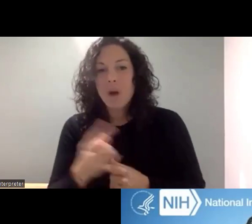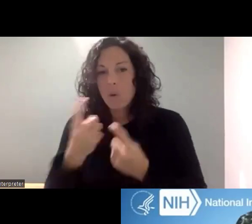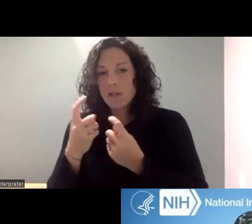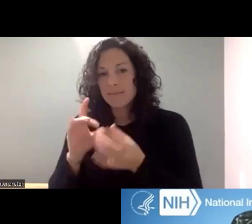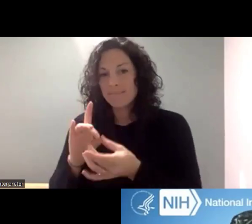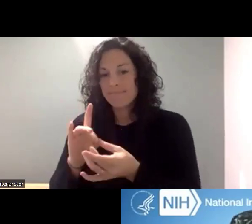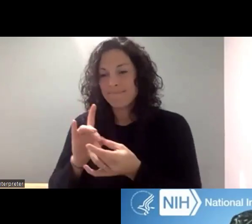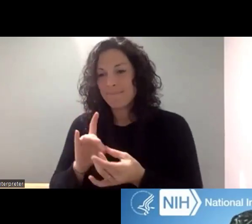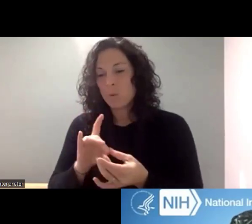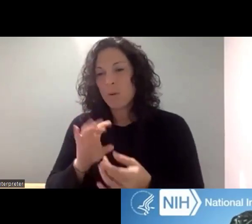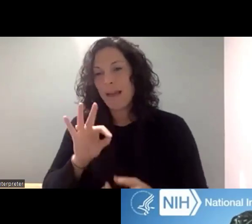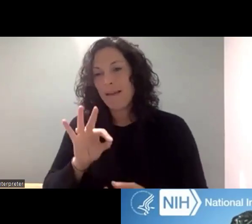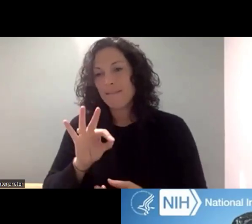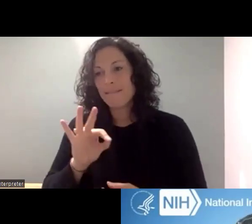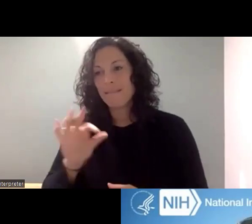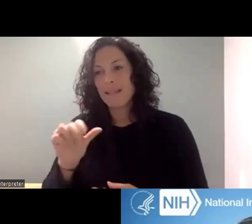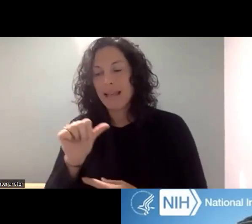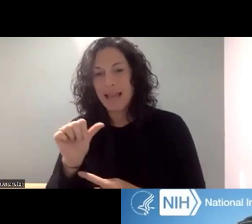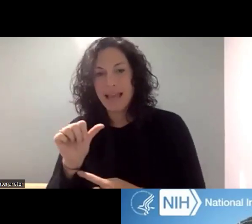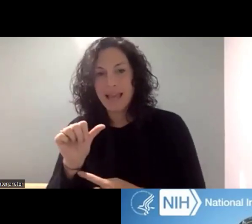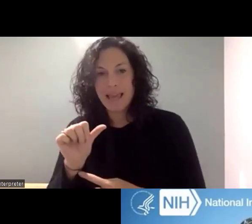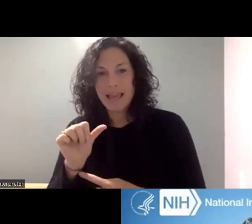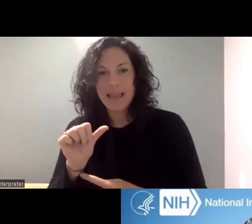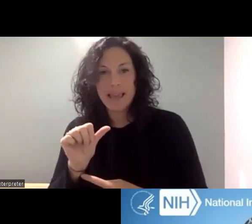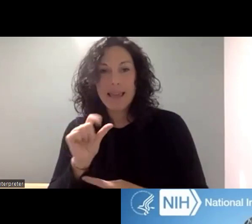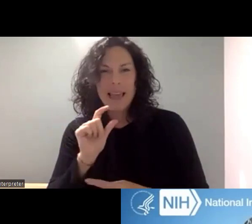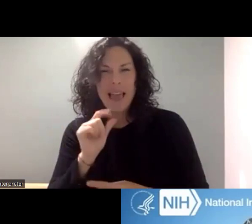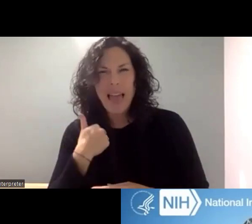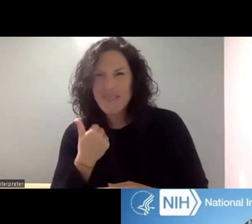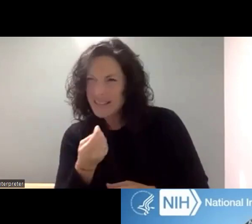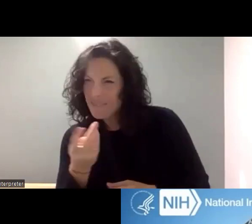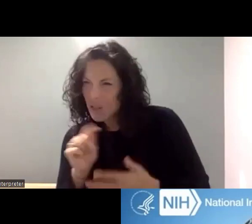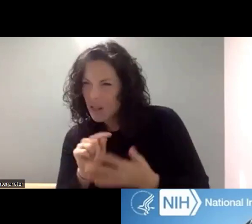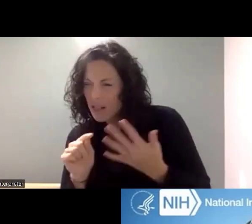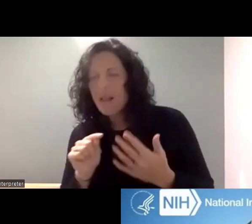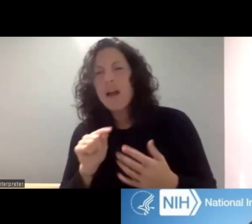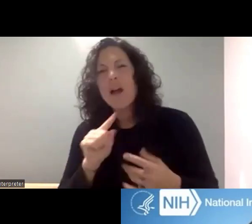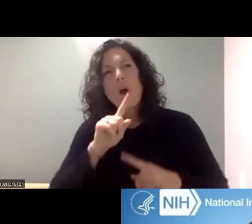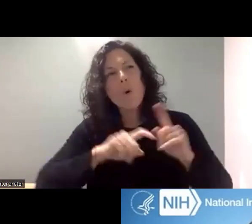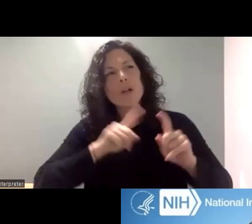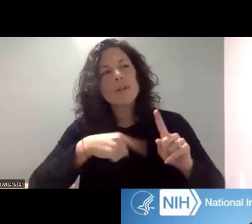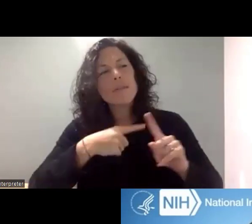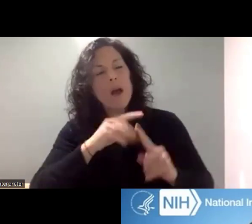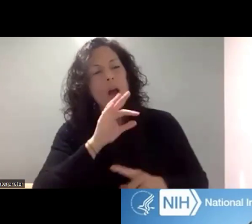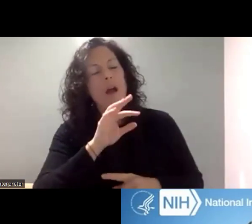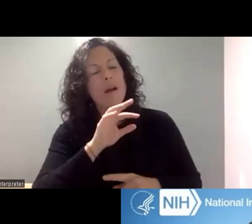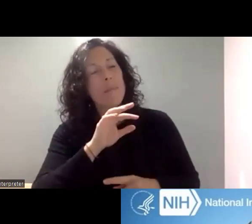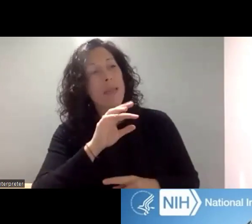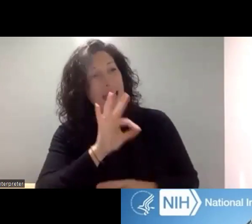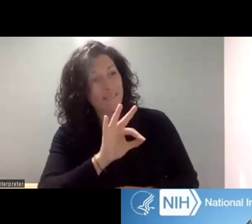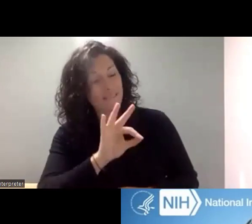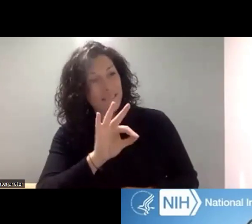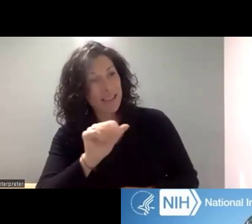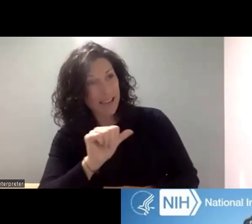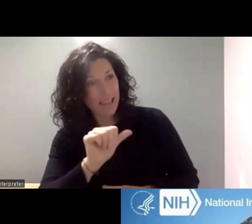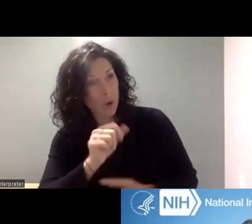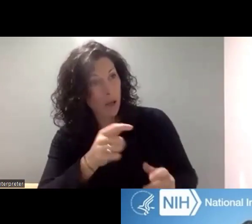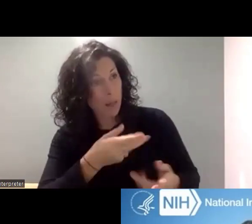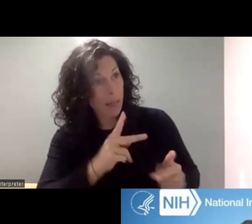a couple of questions related to F&A, actually. There was a question about, are F&A allowed on equipment rental fees?